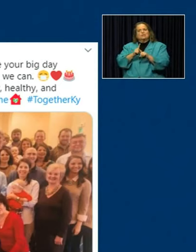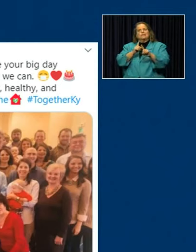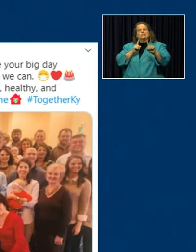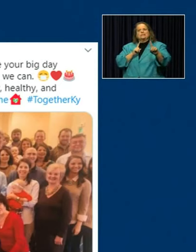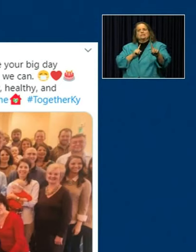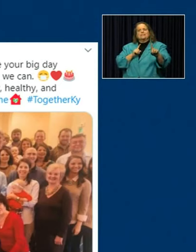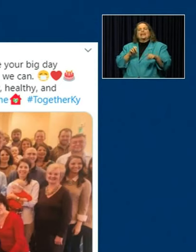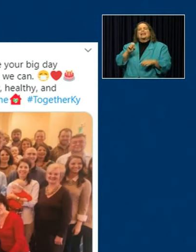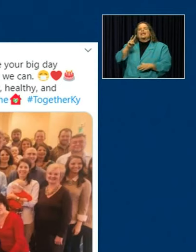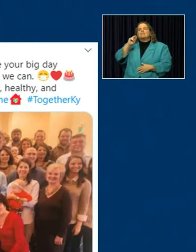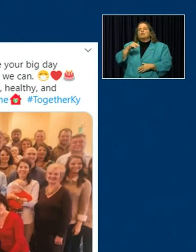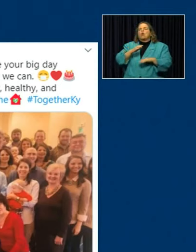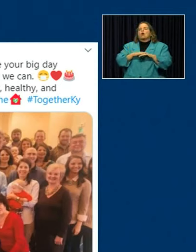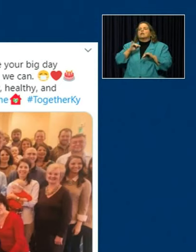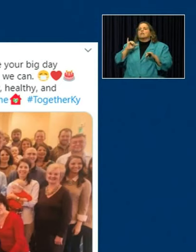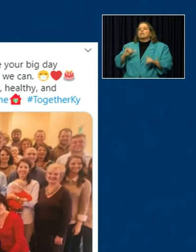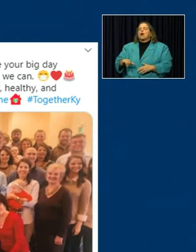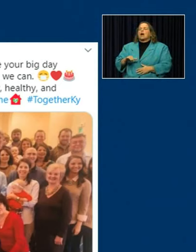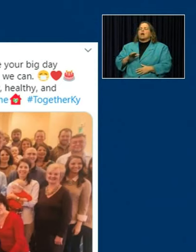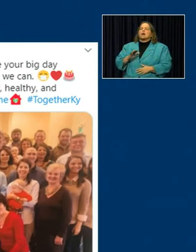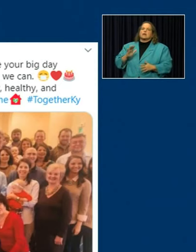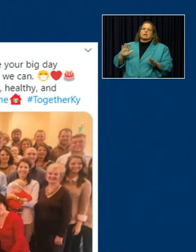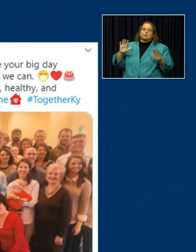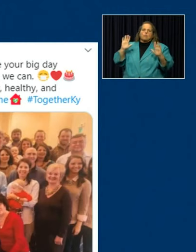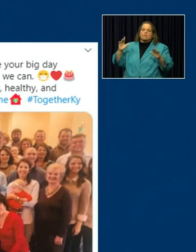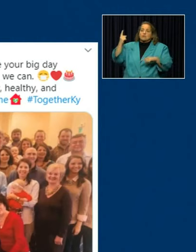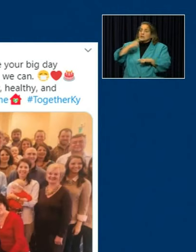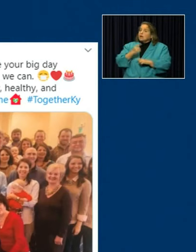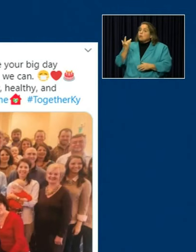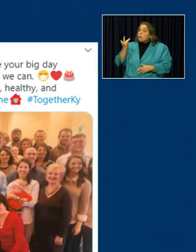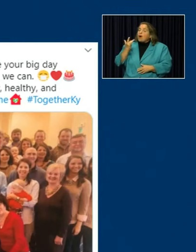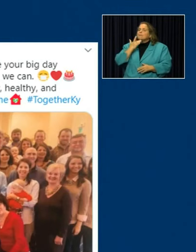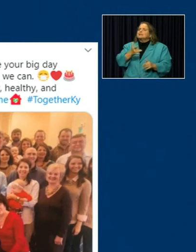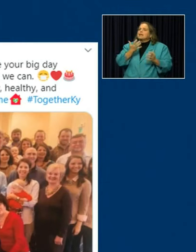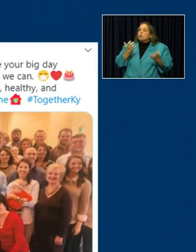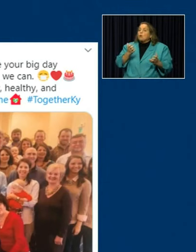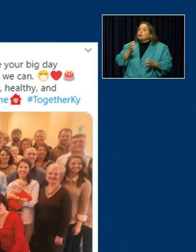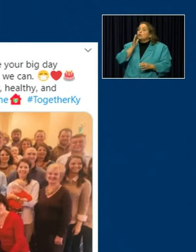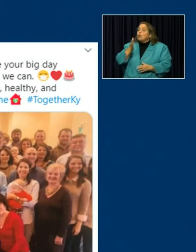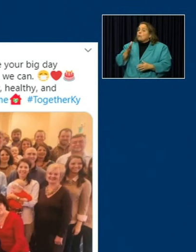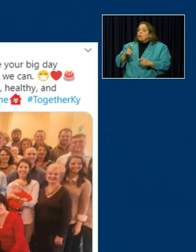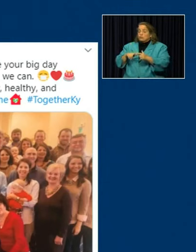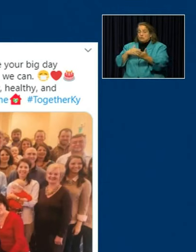GO TO A FUNERAL AND IN THE SWAIM THAT THEY WOULD HAVE BEFORE,